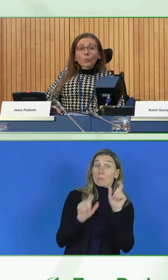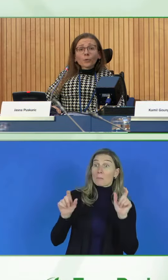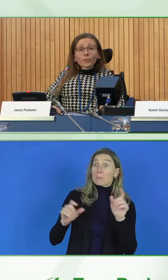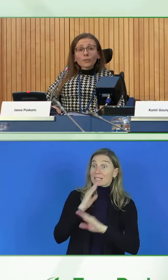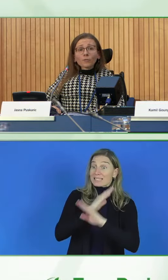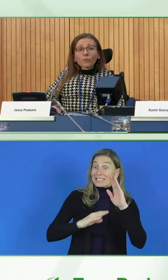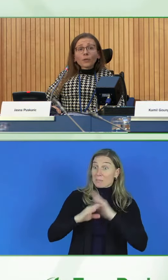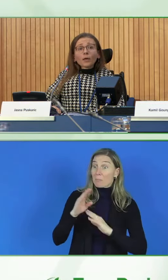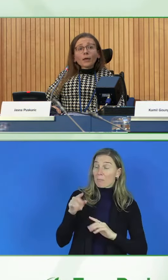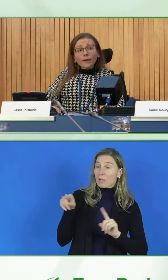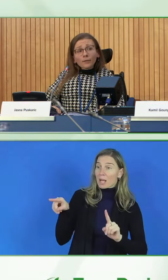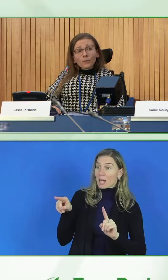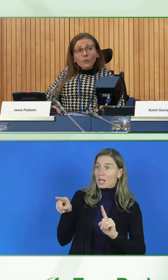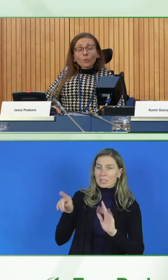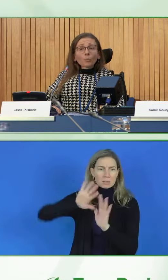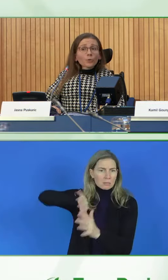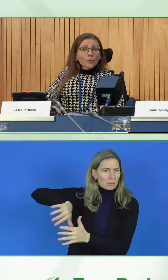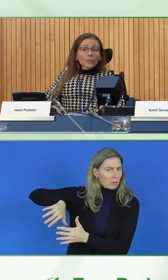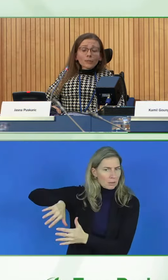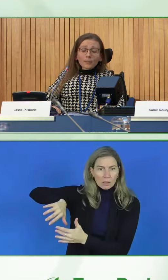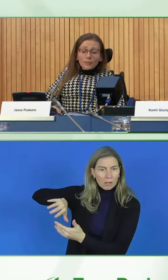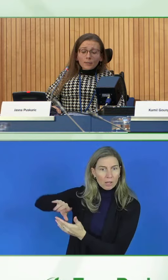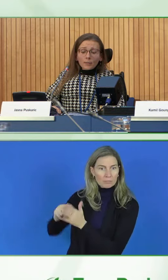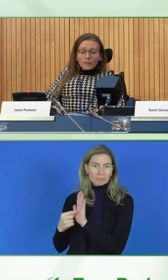cooperative and Personal Assistance.